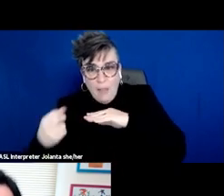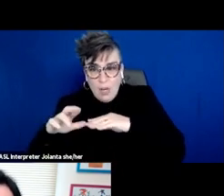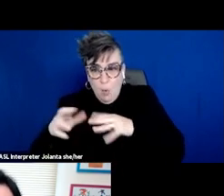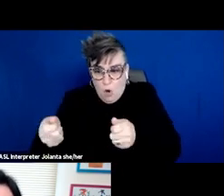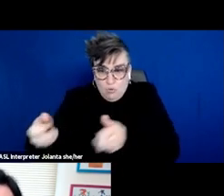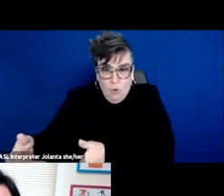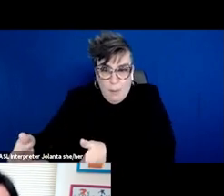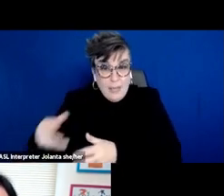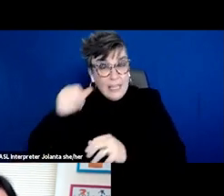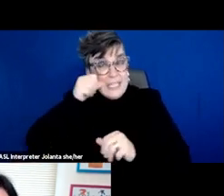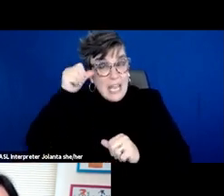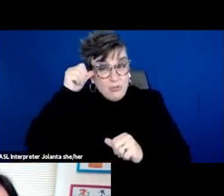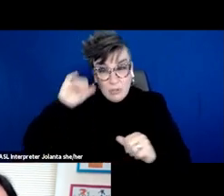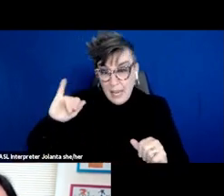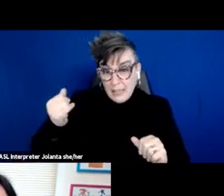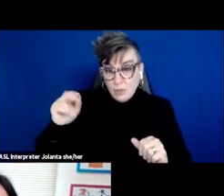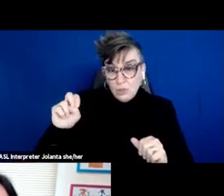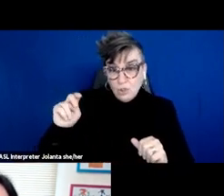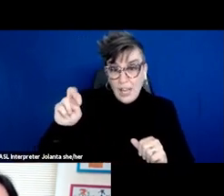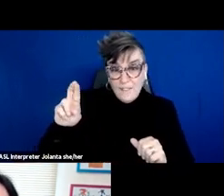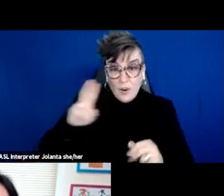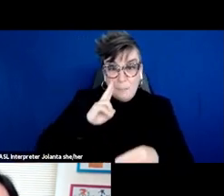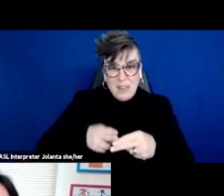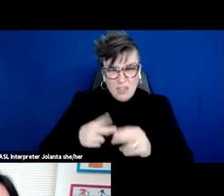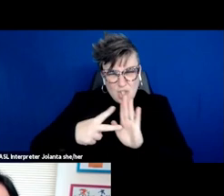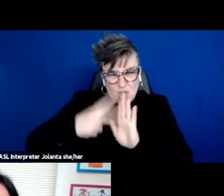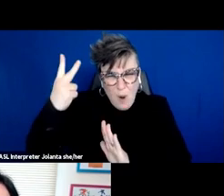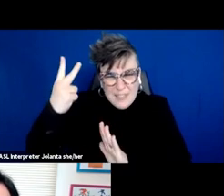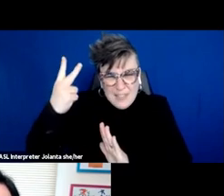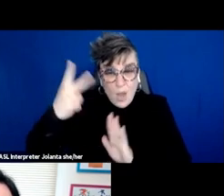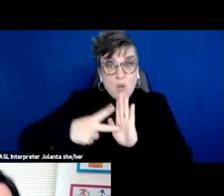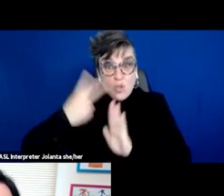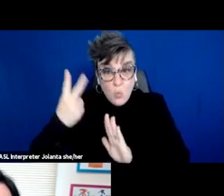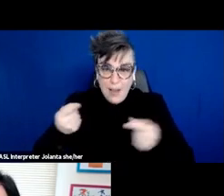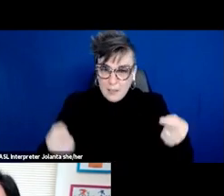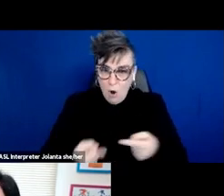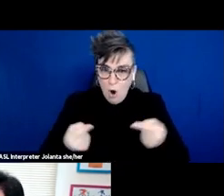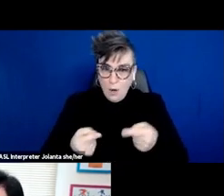experience of being dropped twice within the healthcare setting. So this is a huge problem.